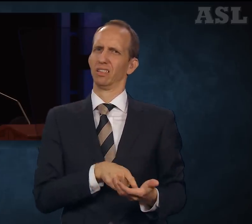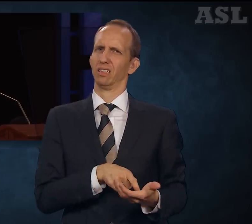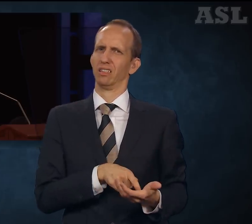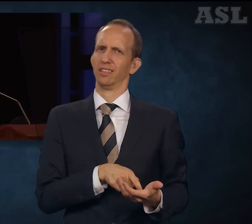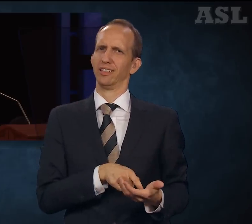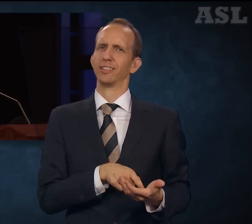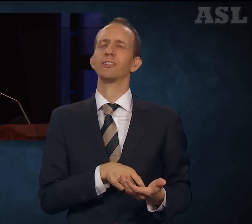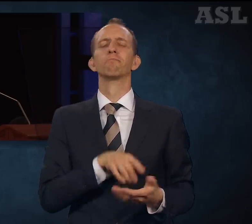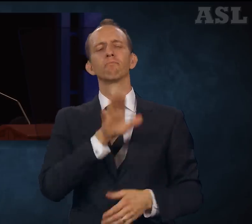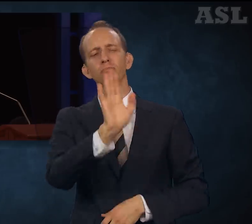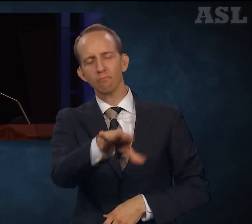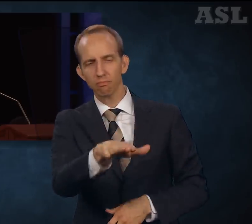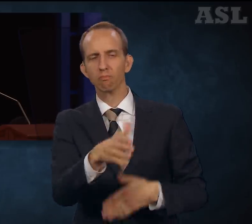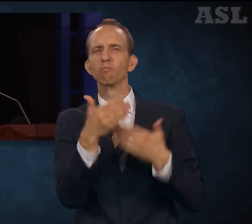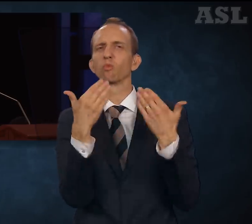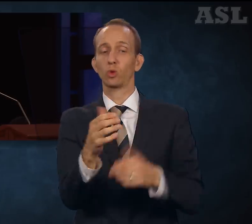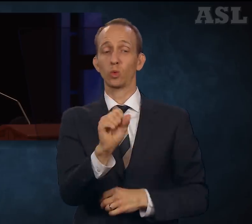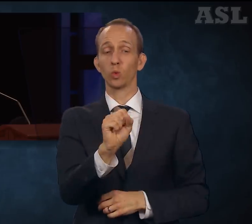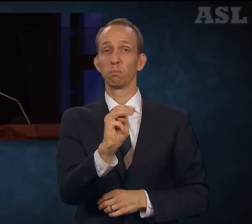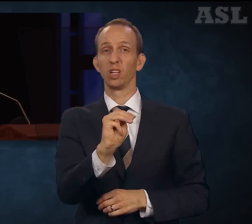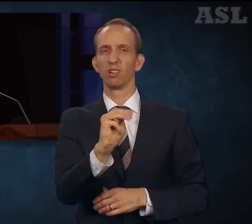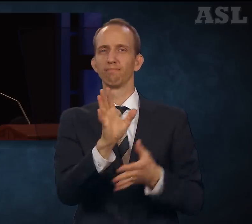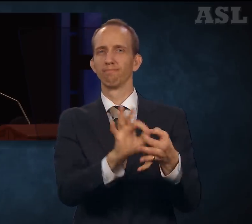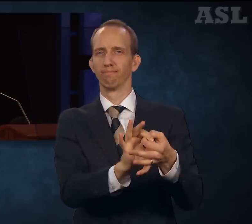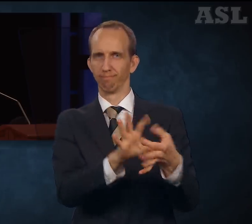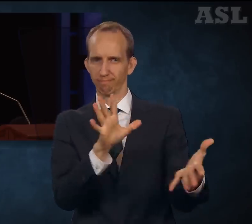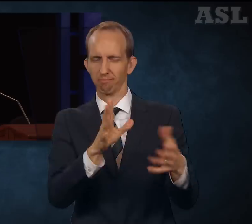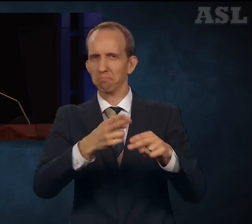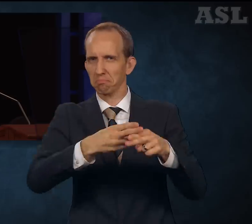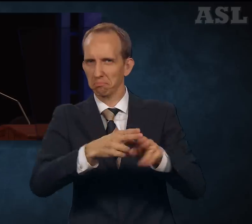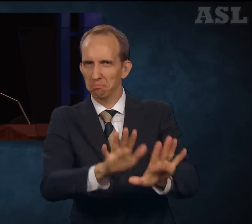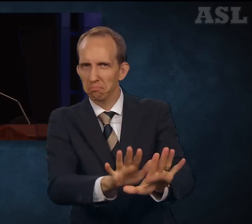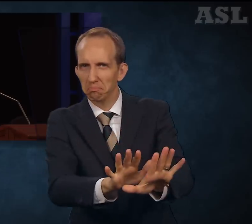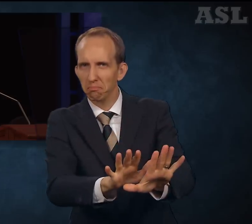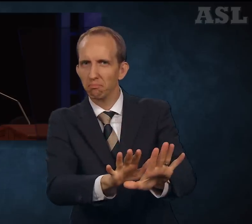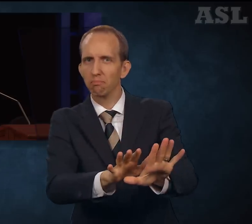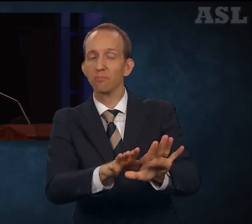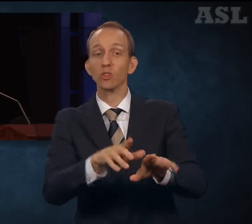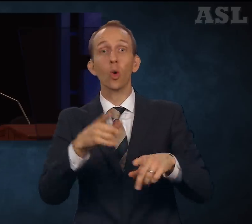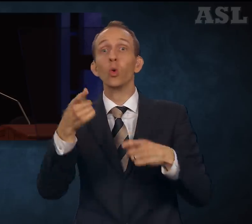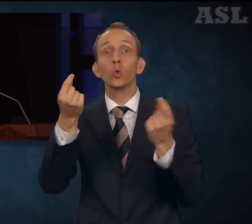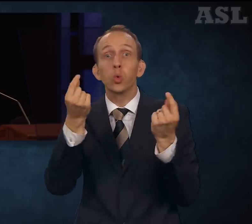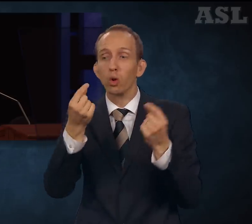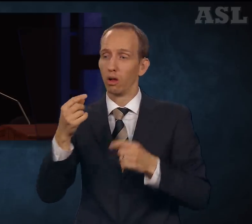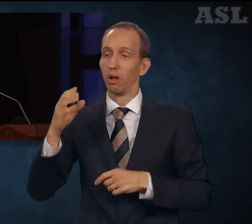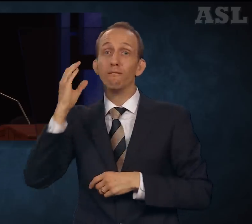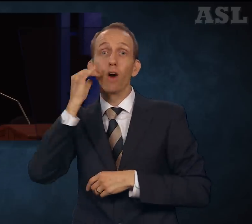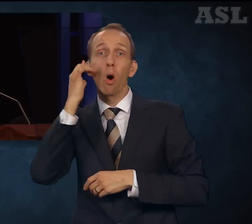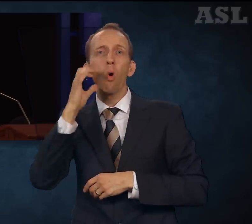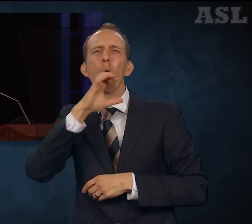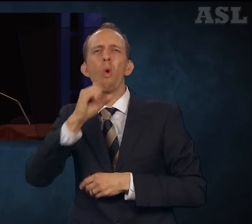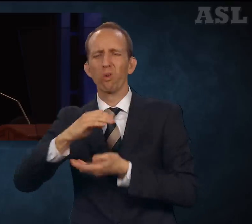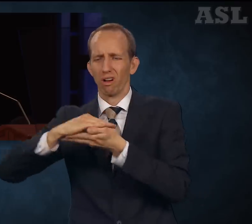THEY INSISTED THAT HE GO OFF